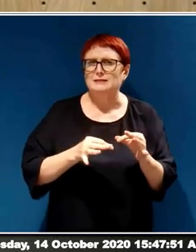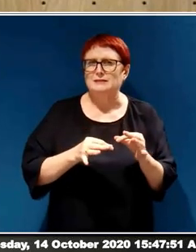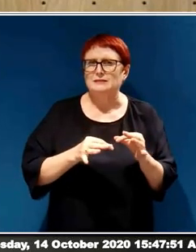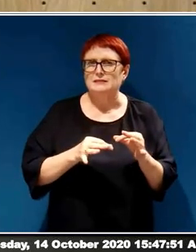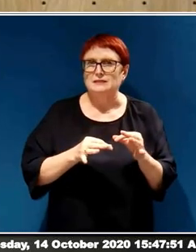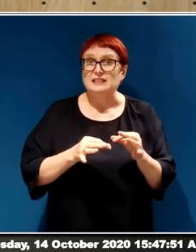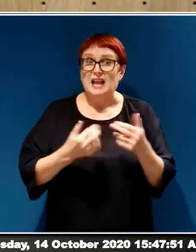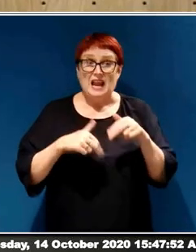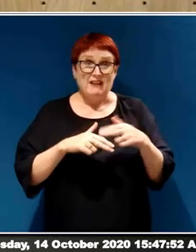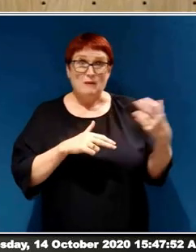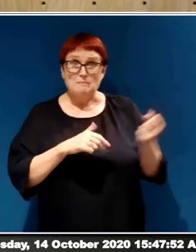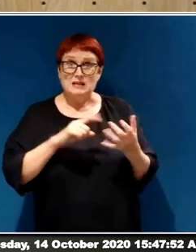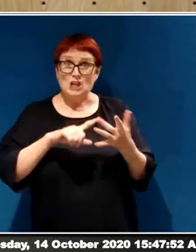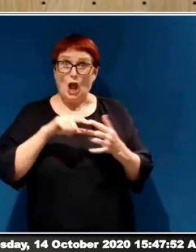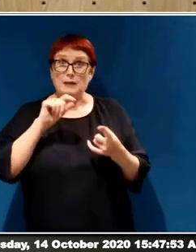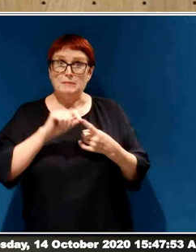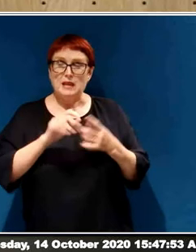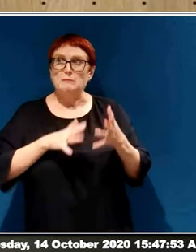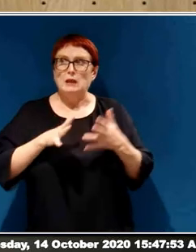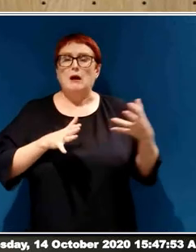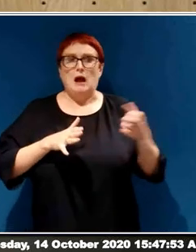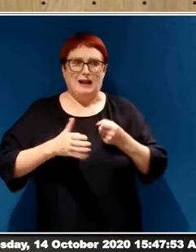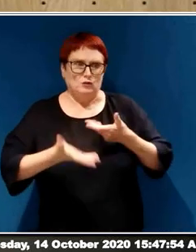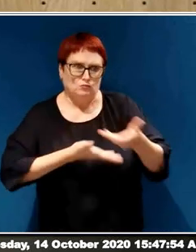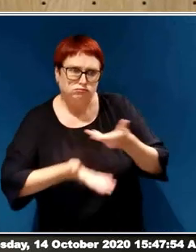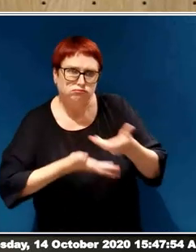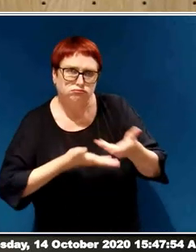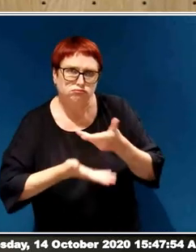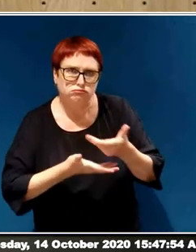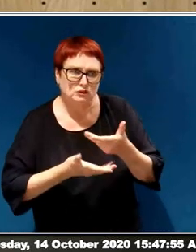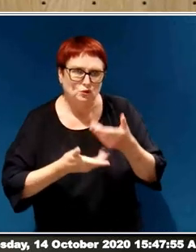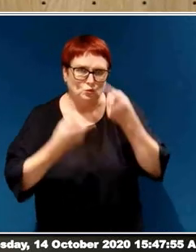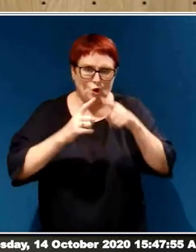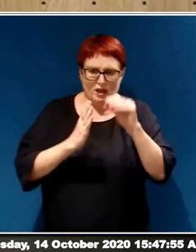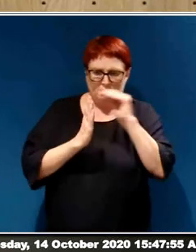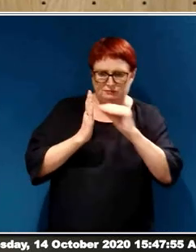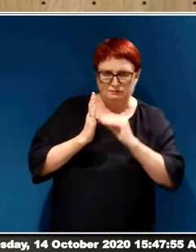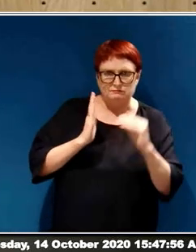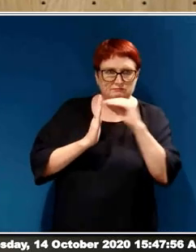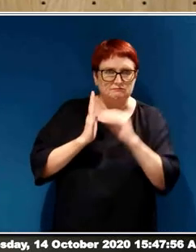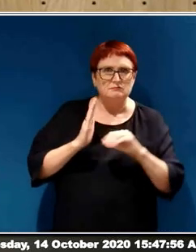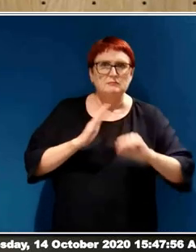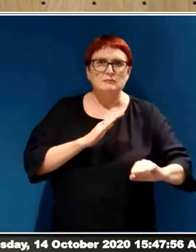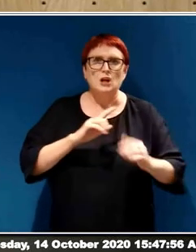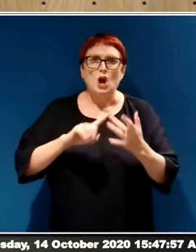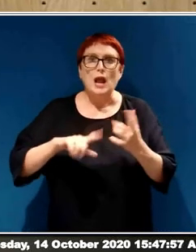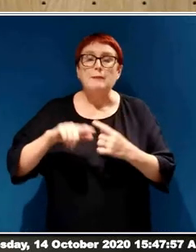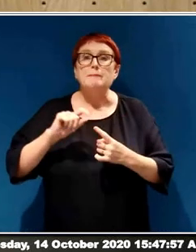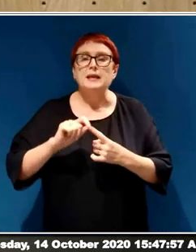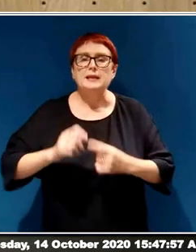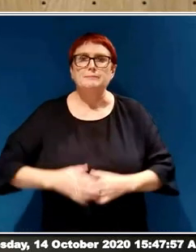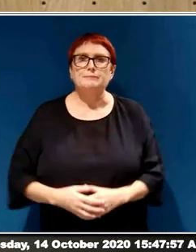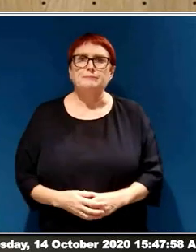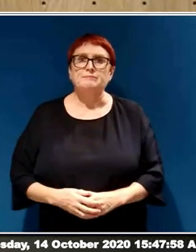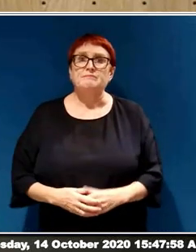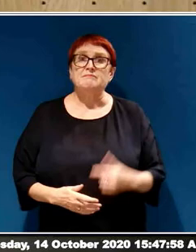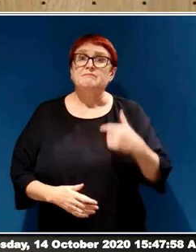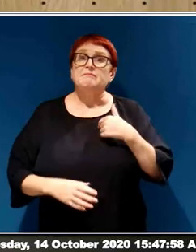And from my work in higher education in the last 13 years, talking with teachers